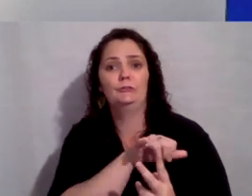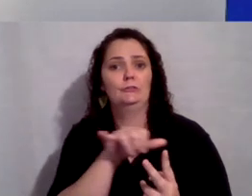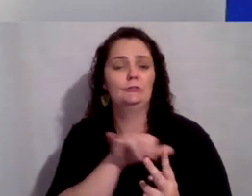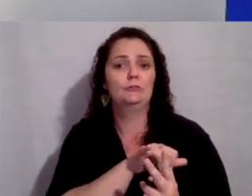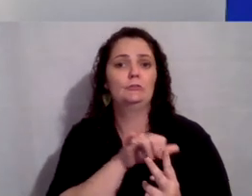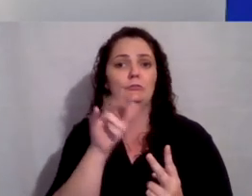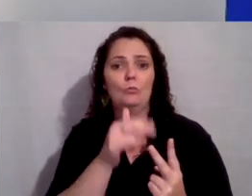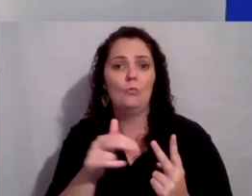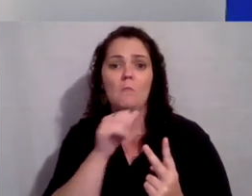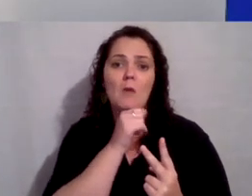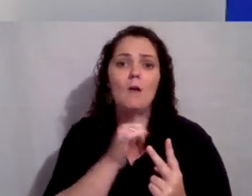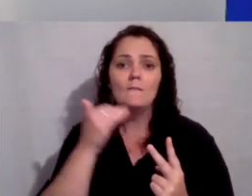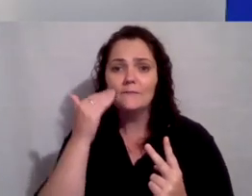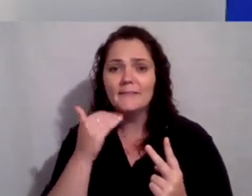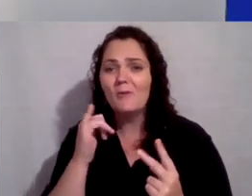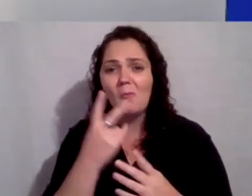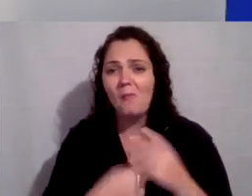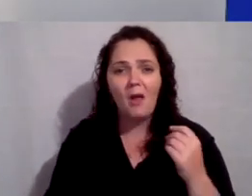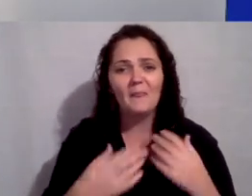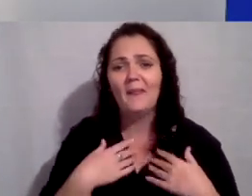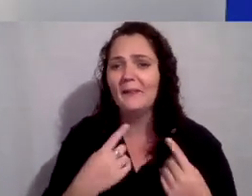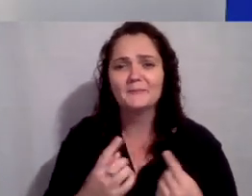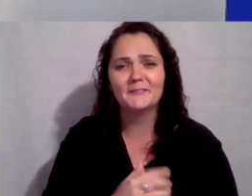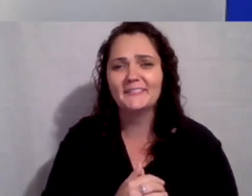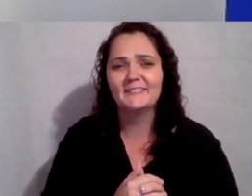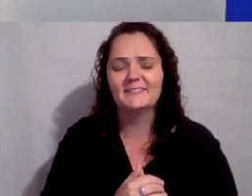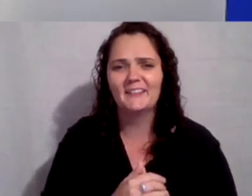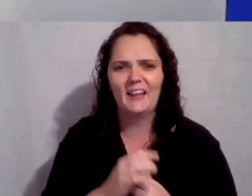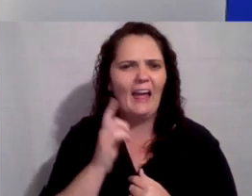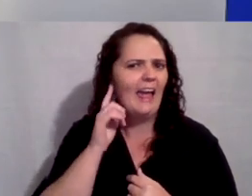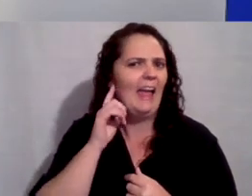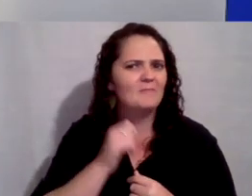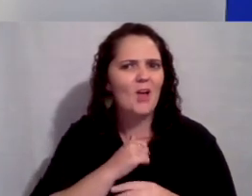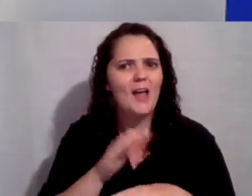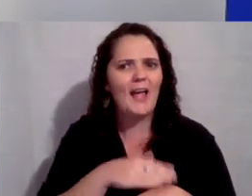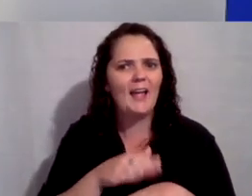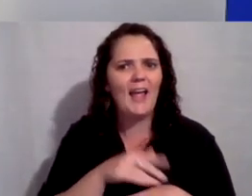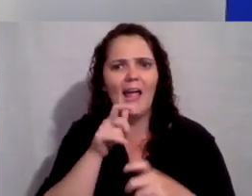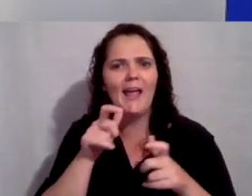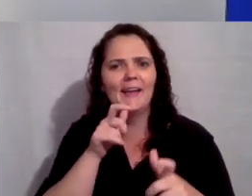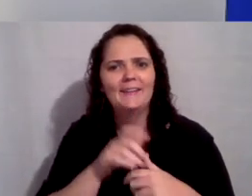Atticus or you might choose to draw both of them – the cats just went nuts outside, I don’t know if y’all could hear that or